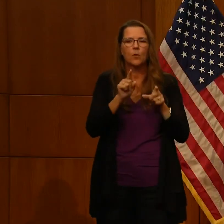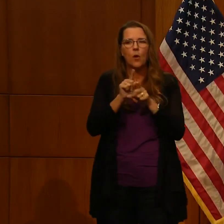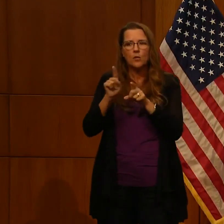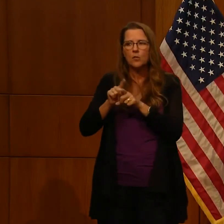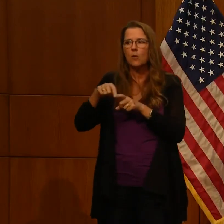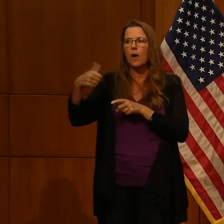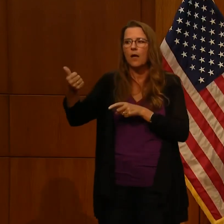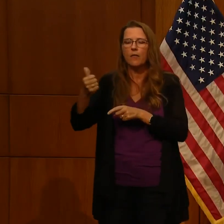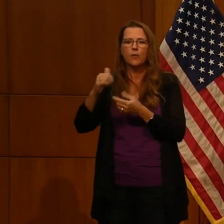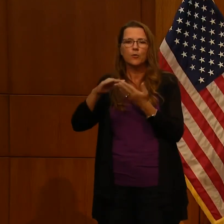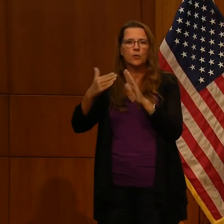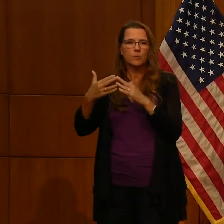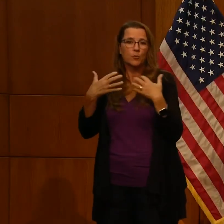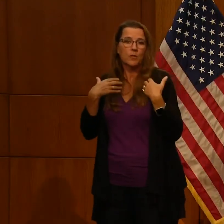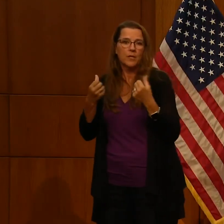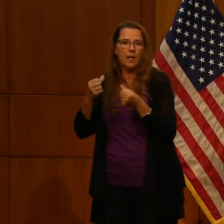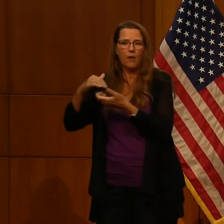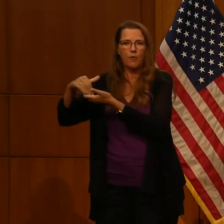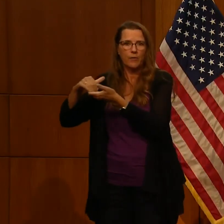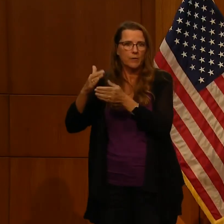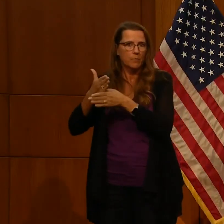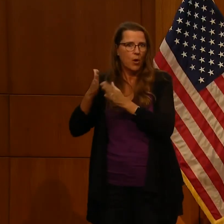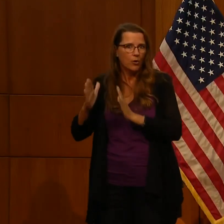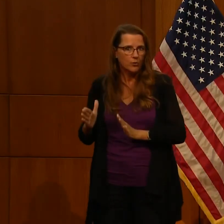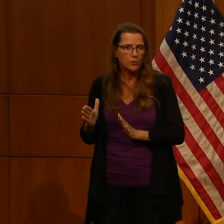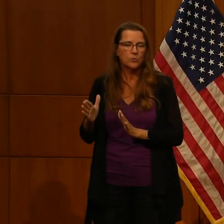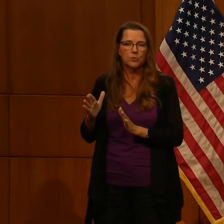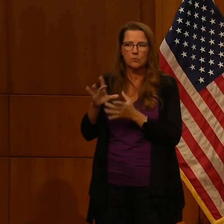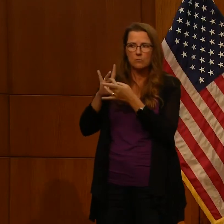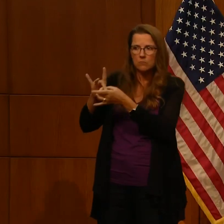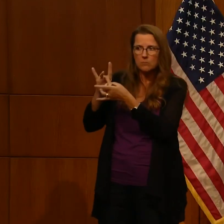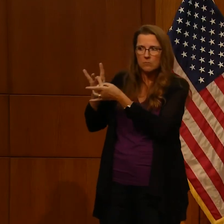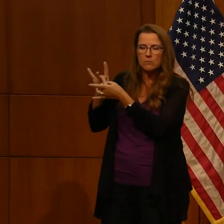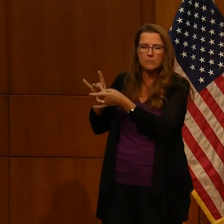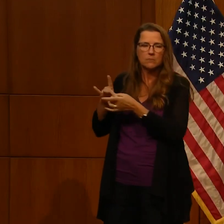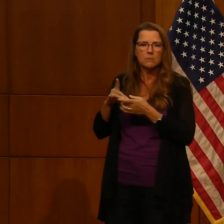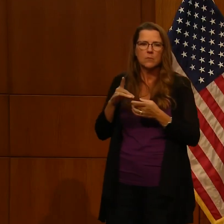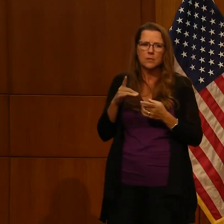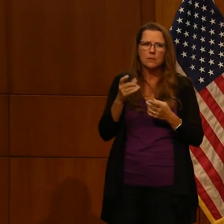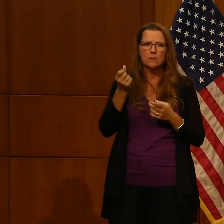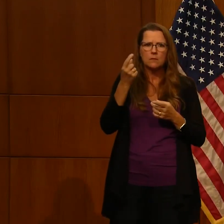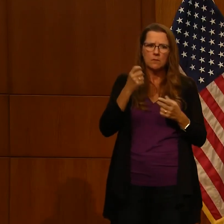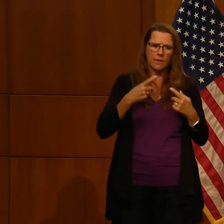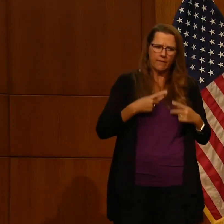PARTNERSHIP. WE'RE ALSO PARTNERING WITH OTHER COMMUNITY